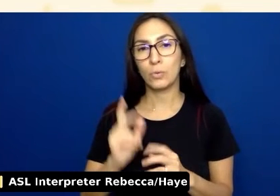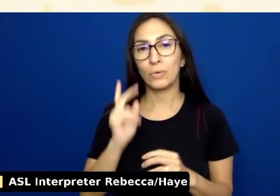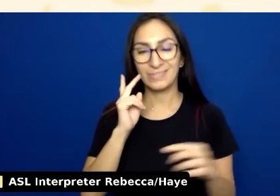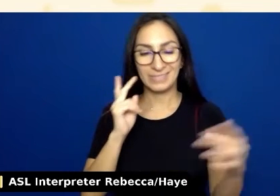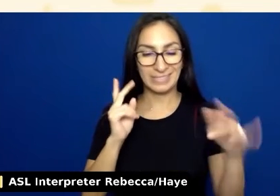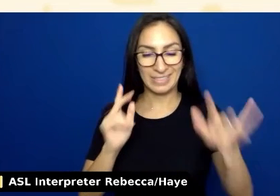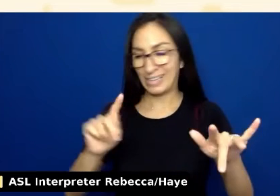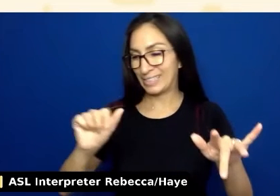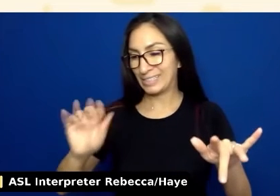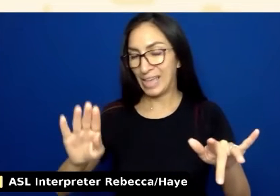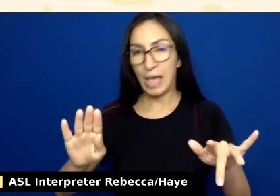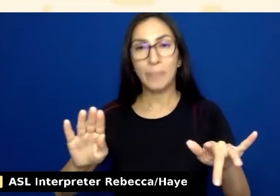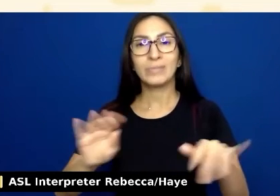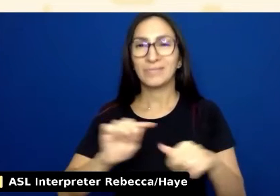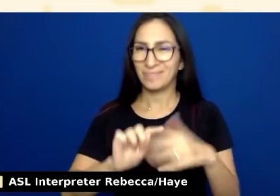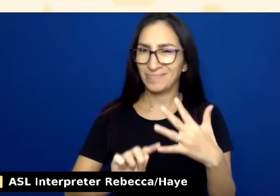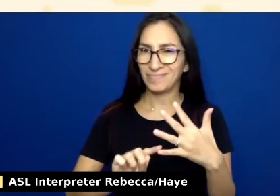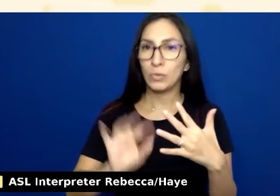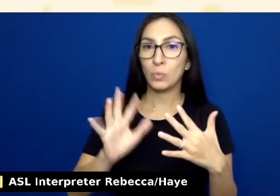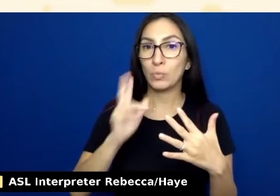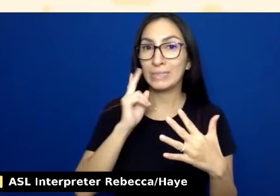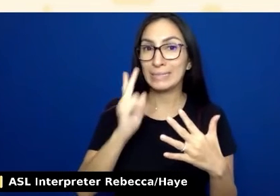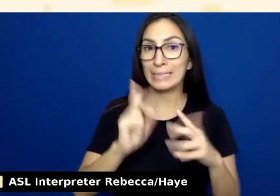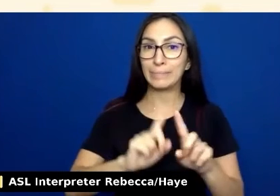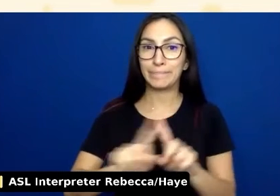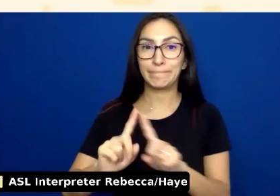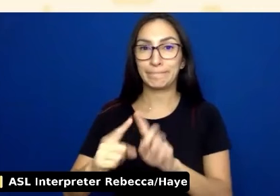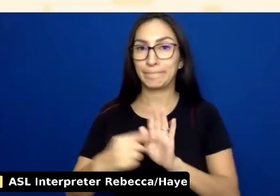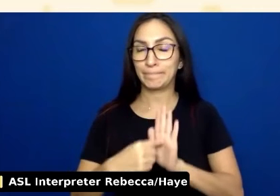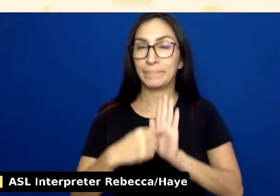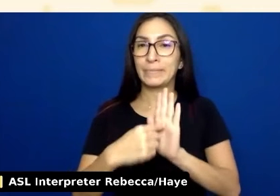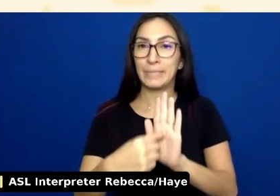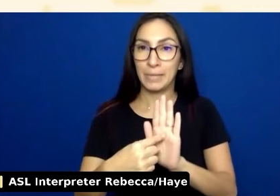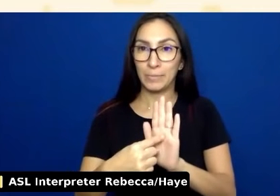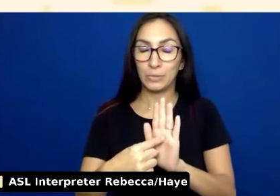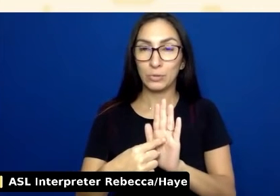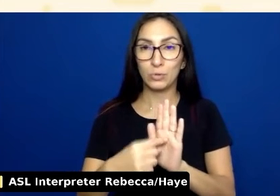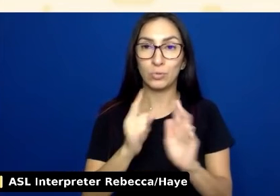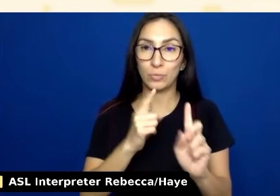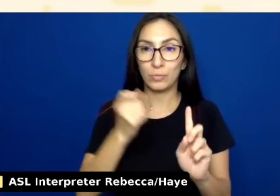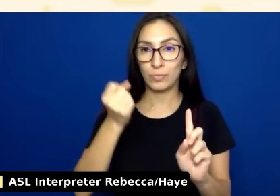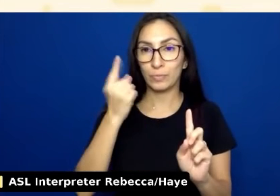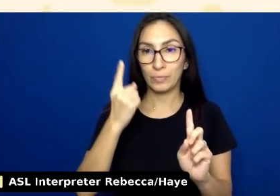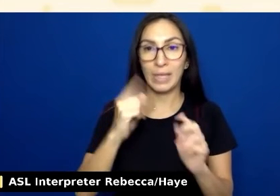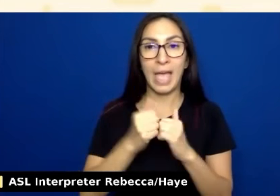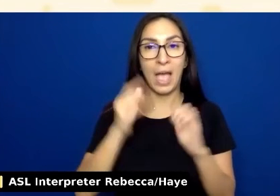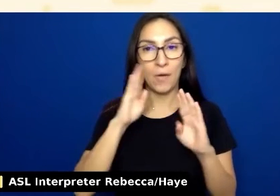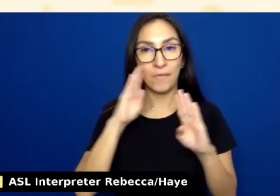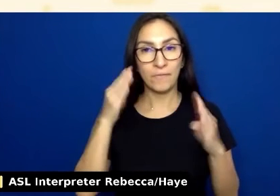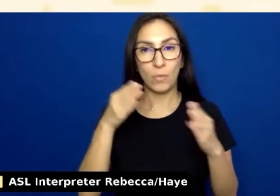so that we can understand how focus management can be implemented.